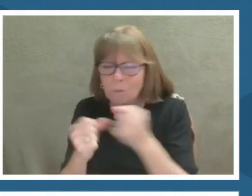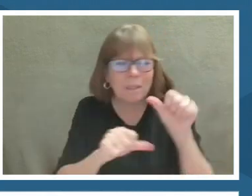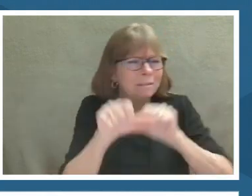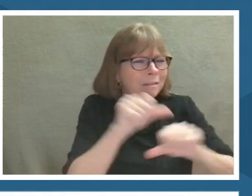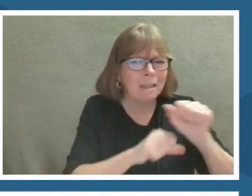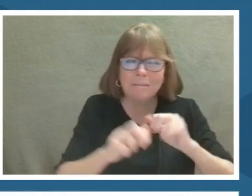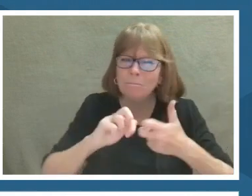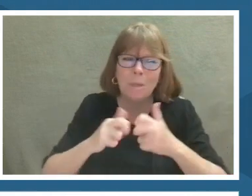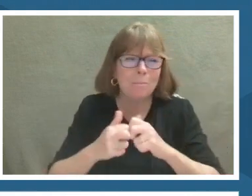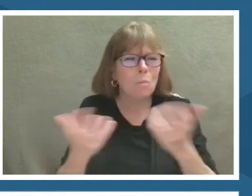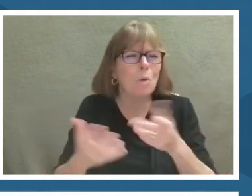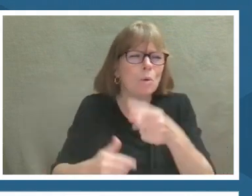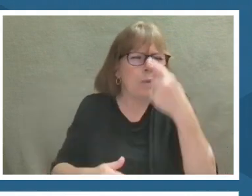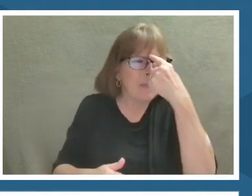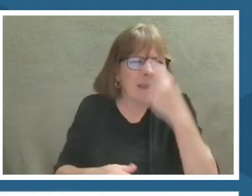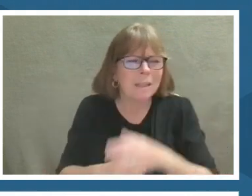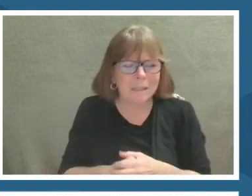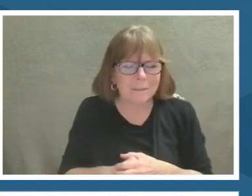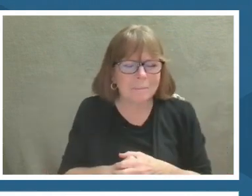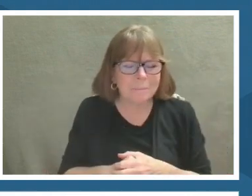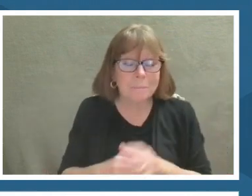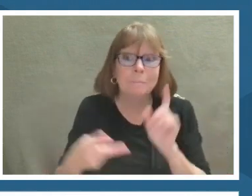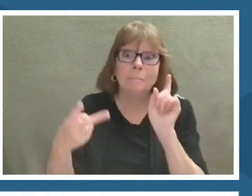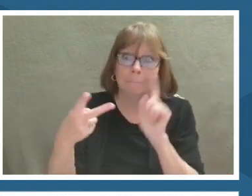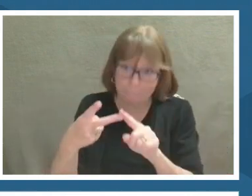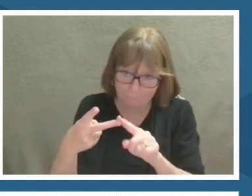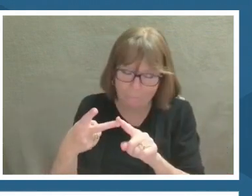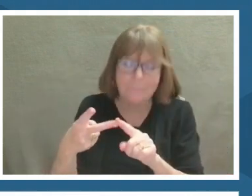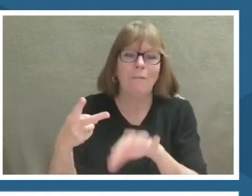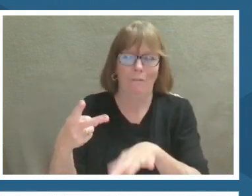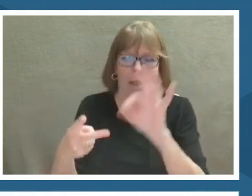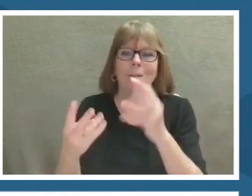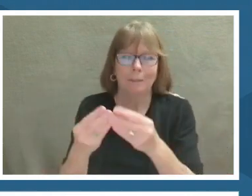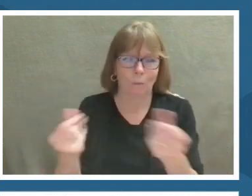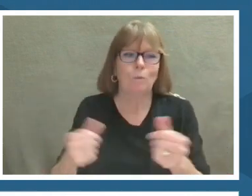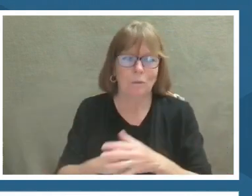and to find solutions to those issues